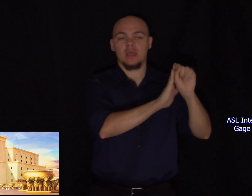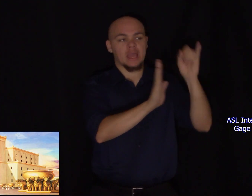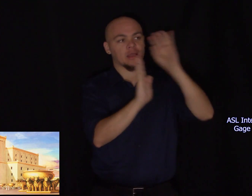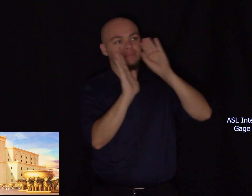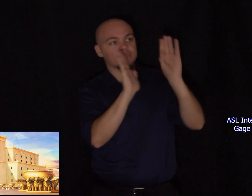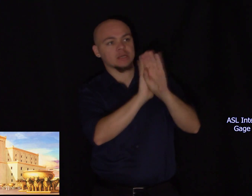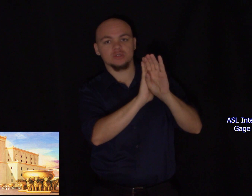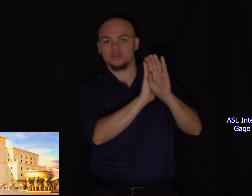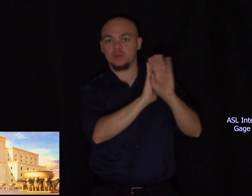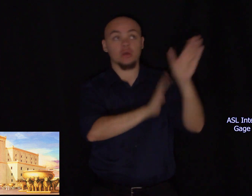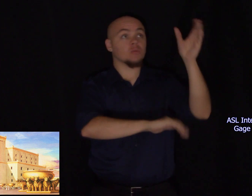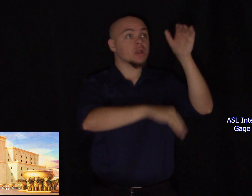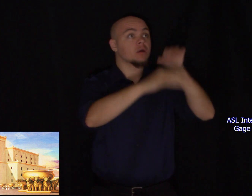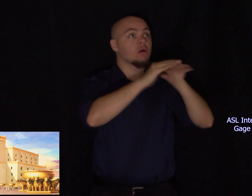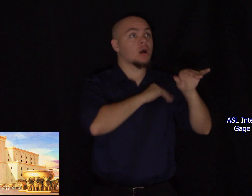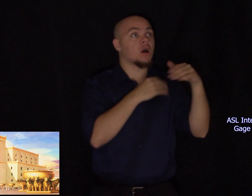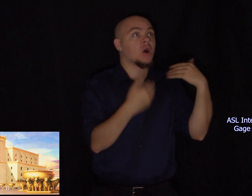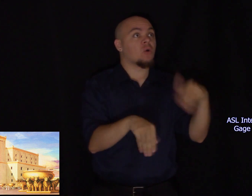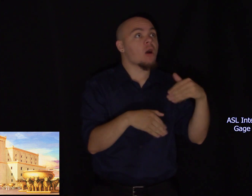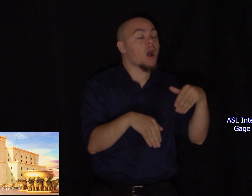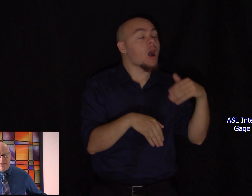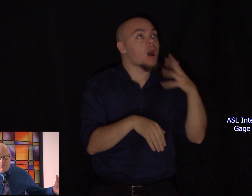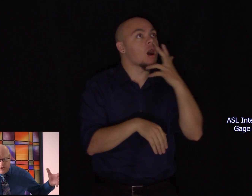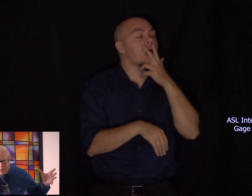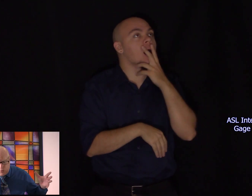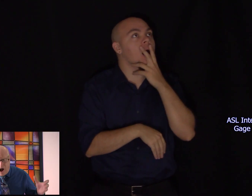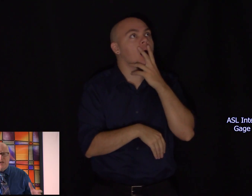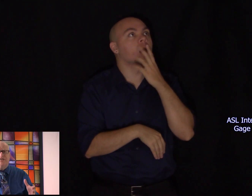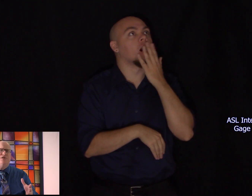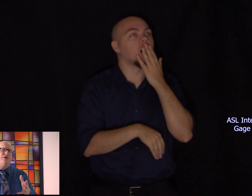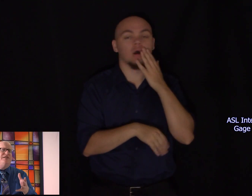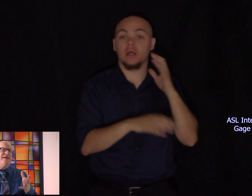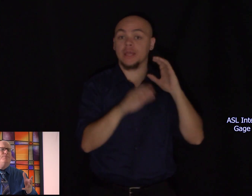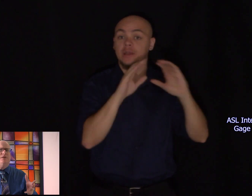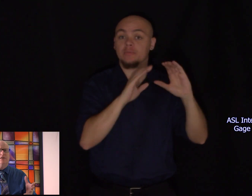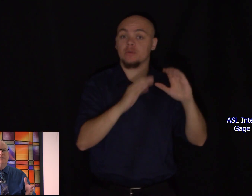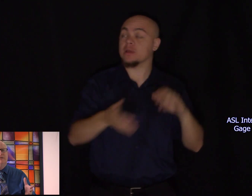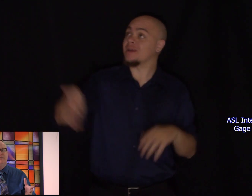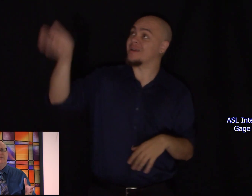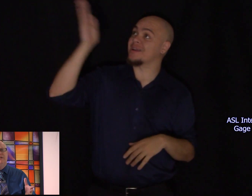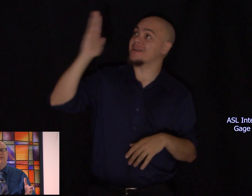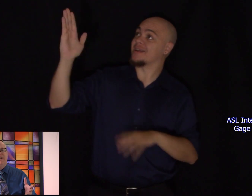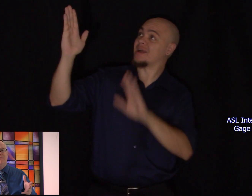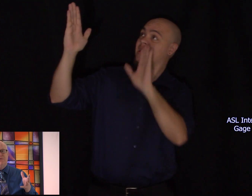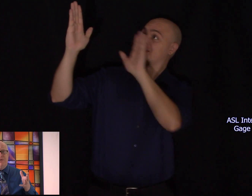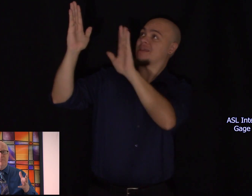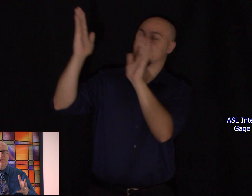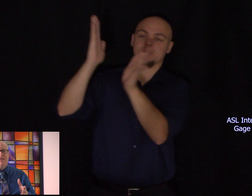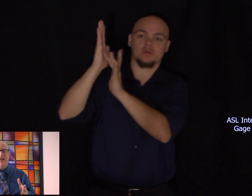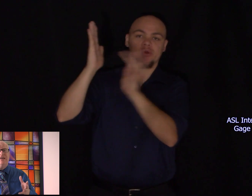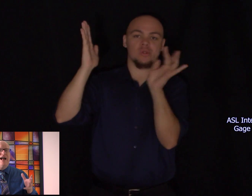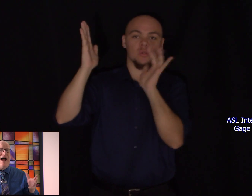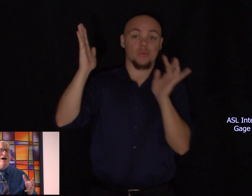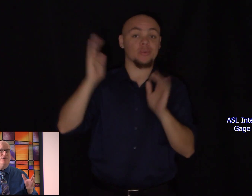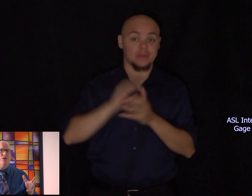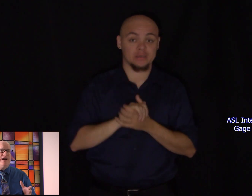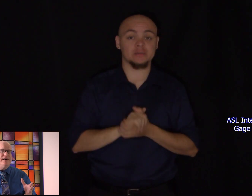and imagery the glory of God that when you walked into the temple it was to communicate how great